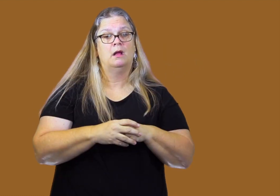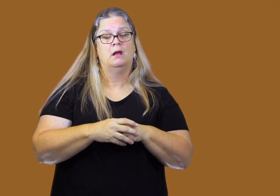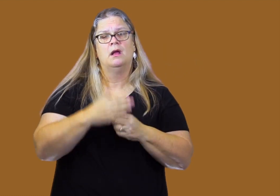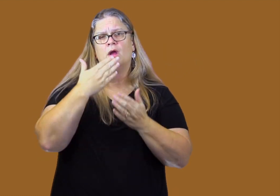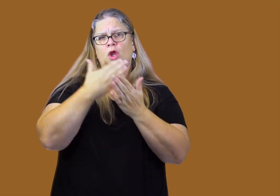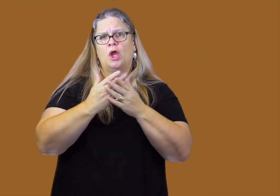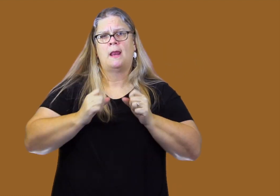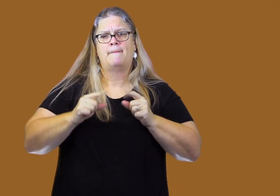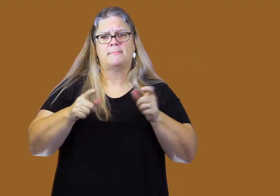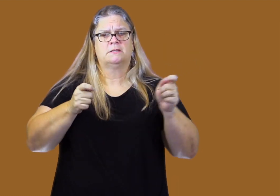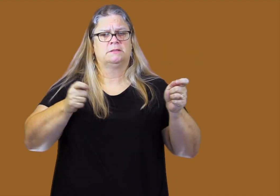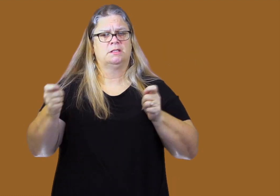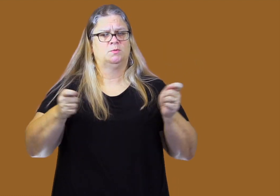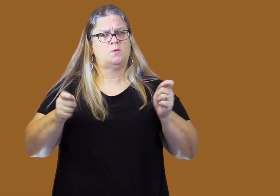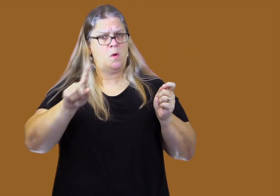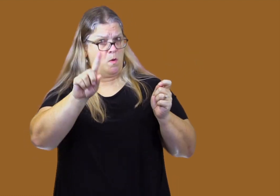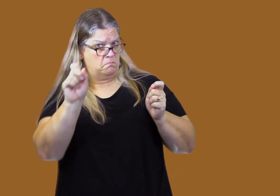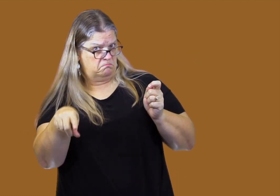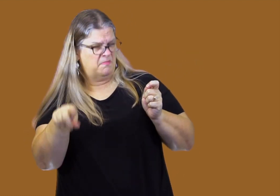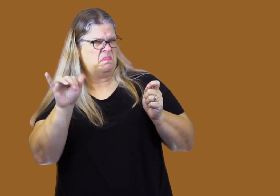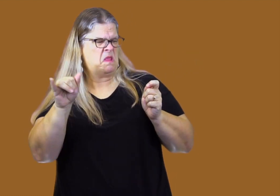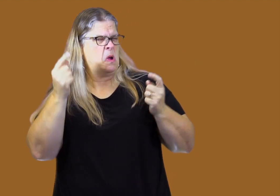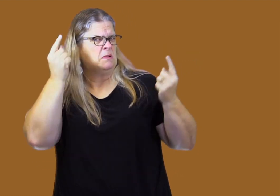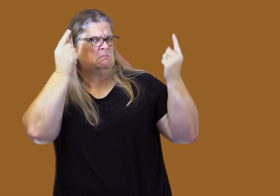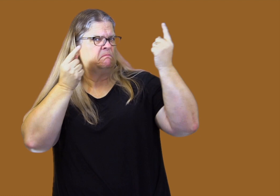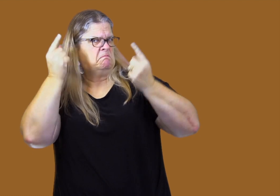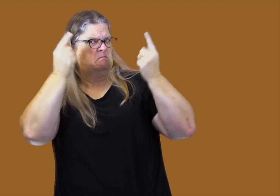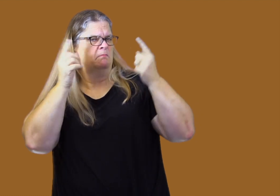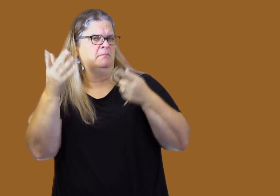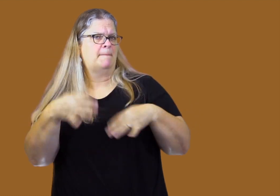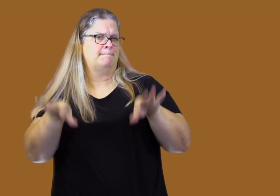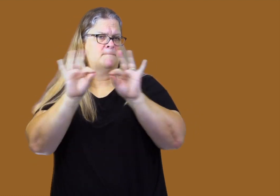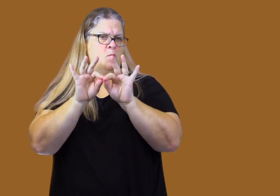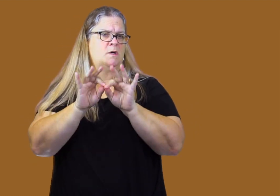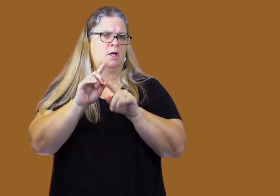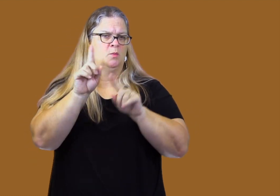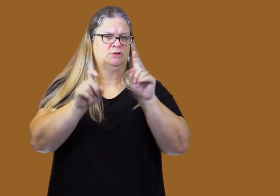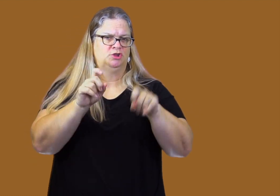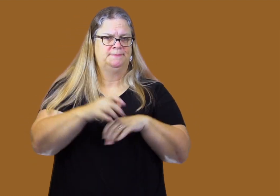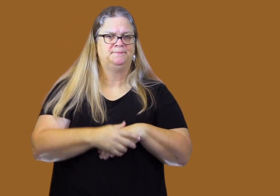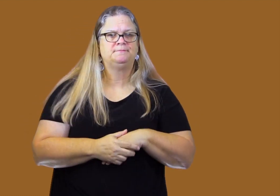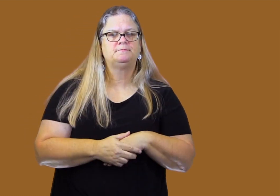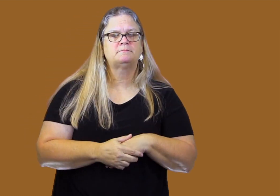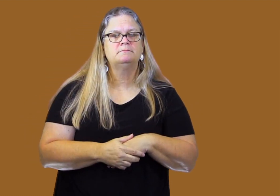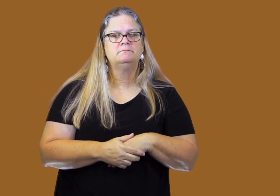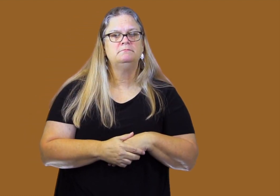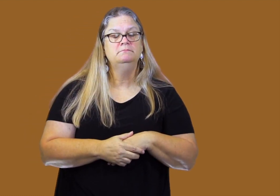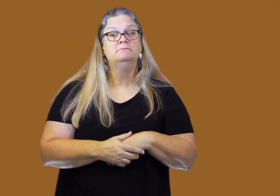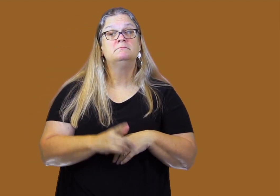to school, or good impulse control? Those are also considered important questions.